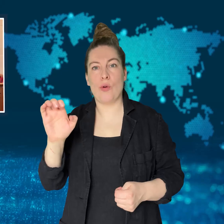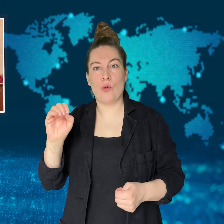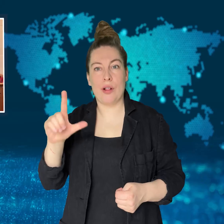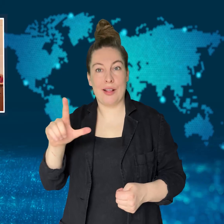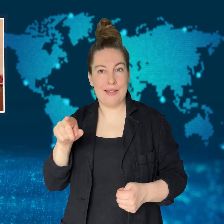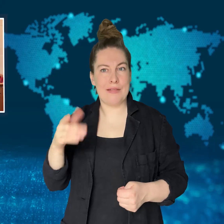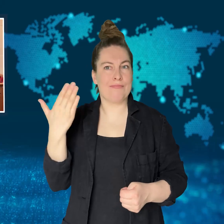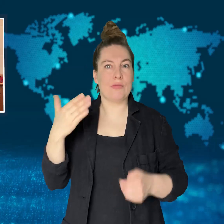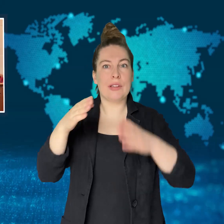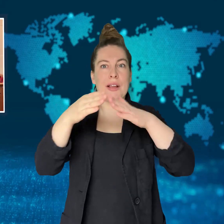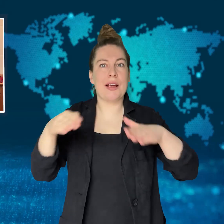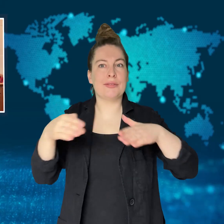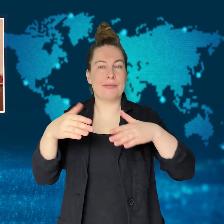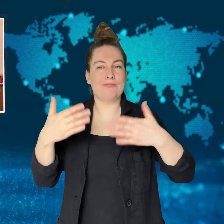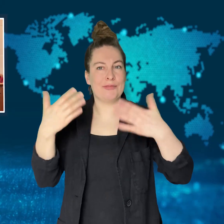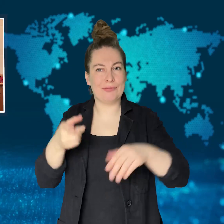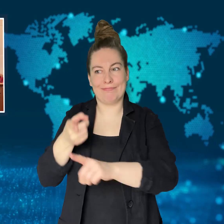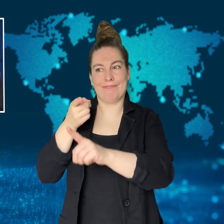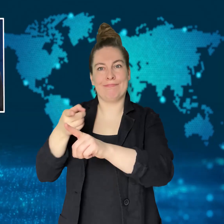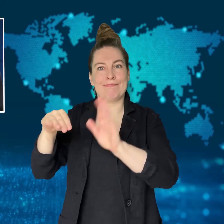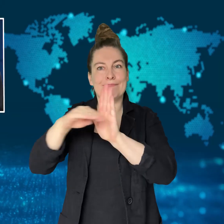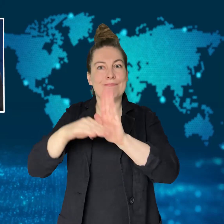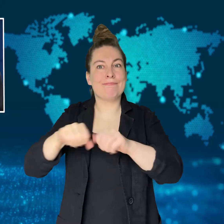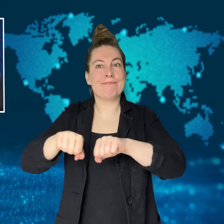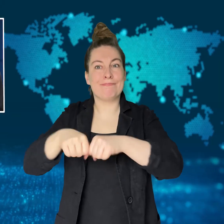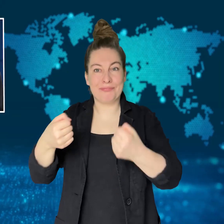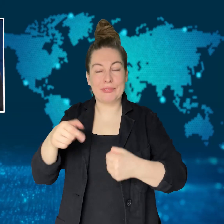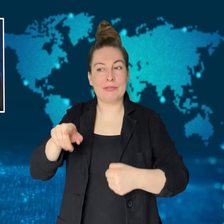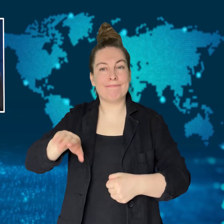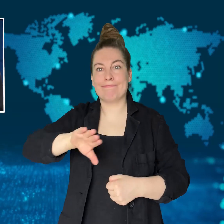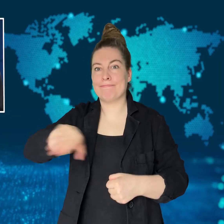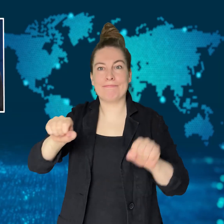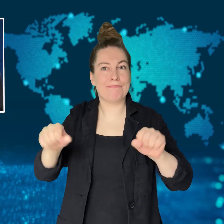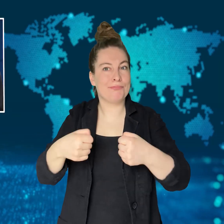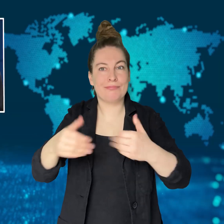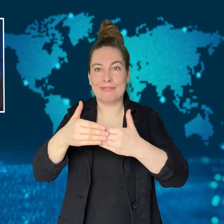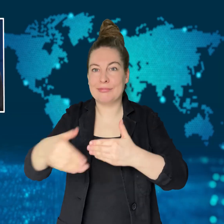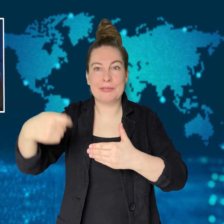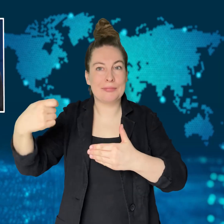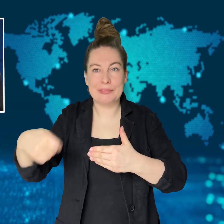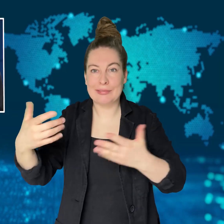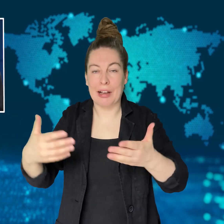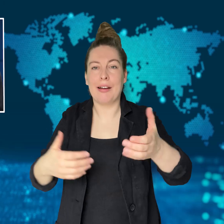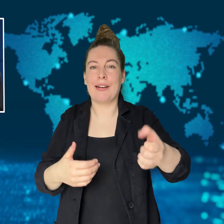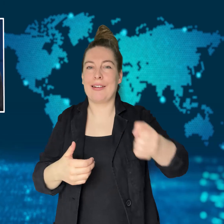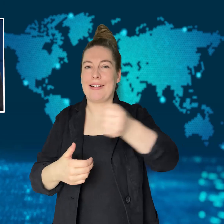martial law in December. Han was impeached as well.